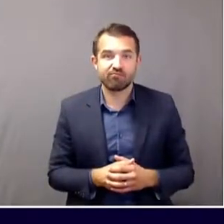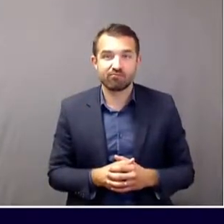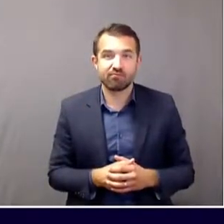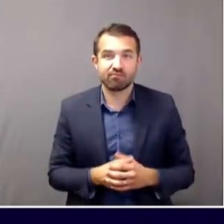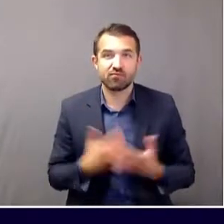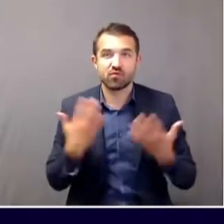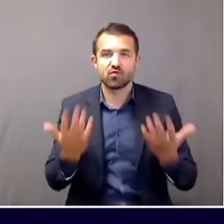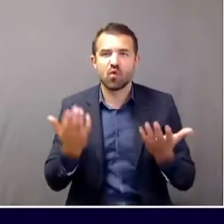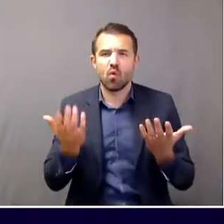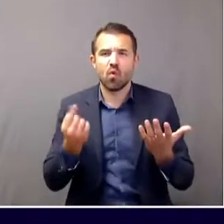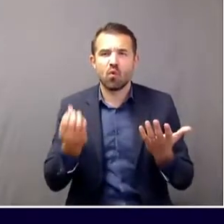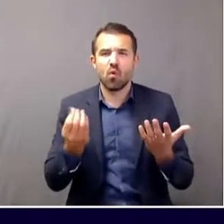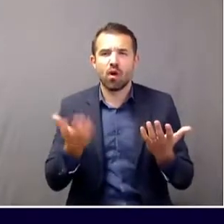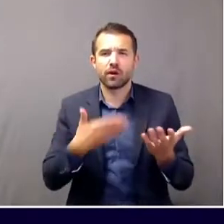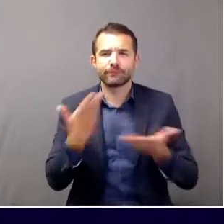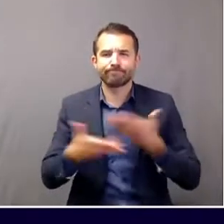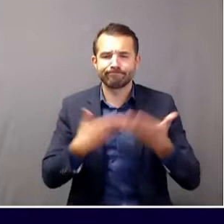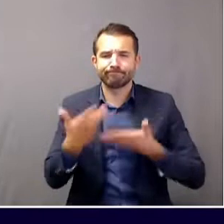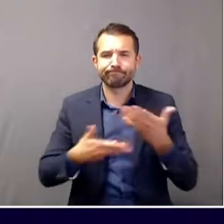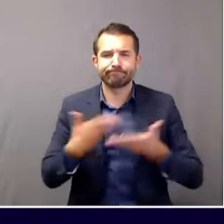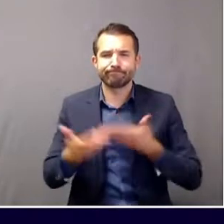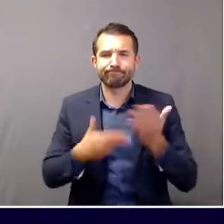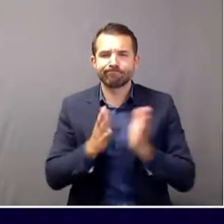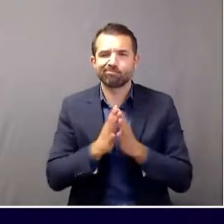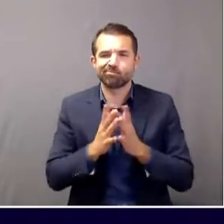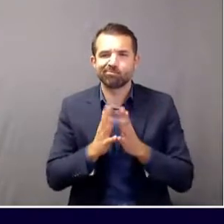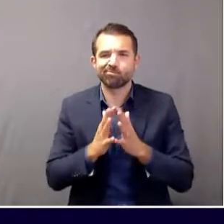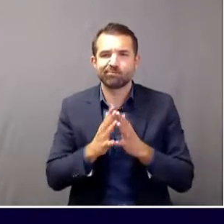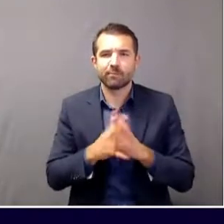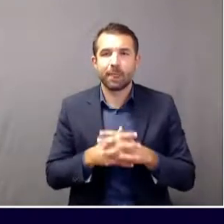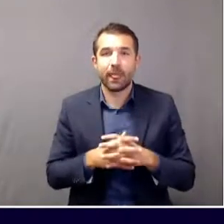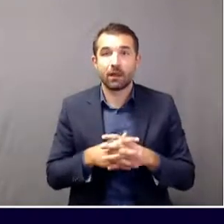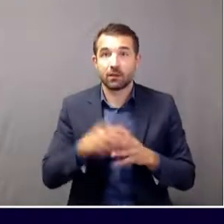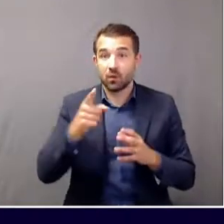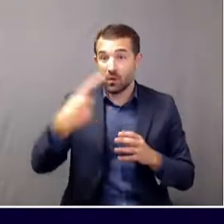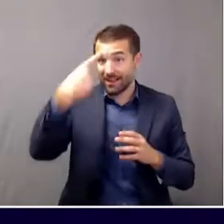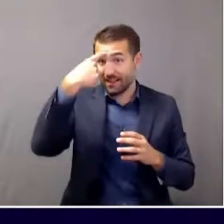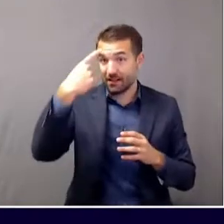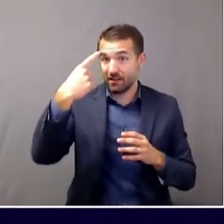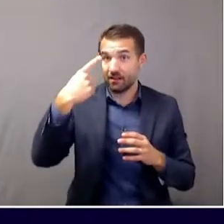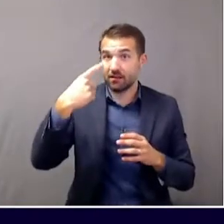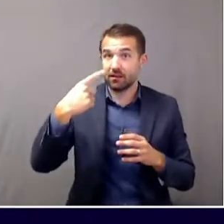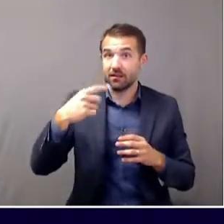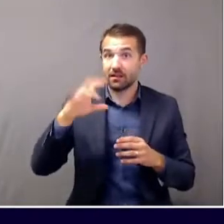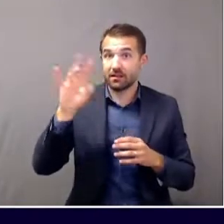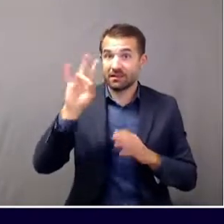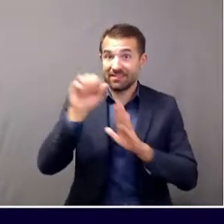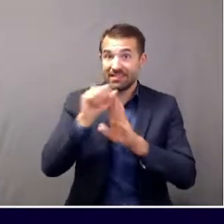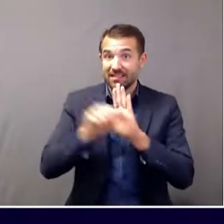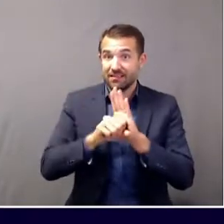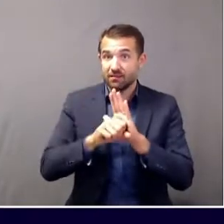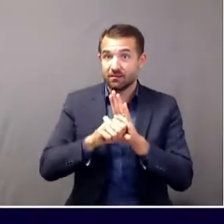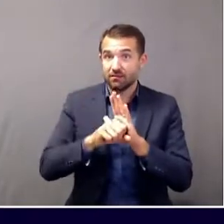having it all up reimposing some